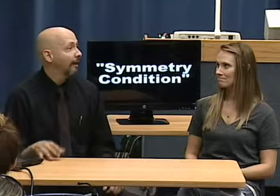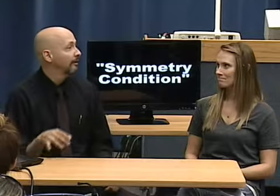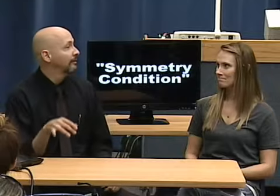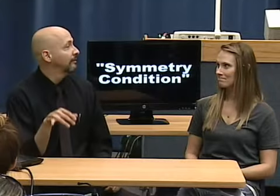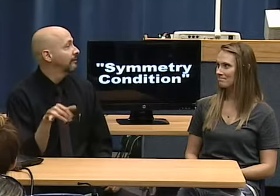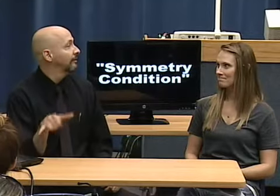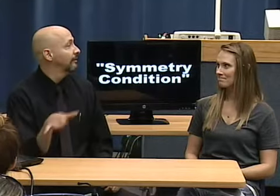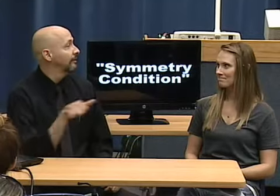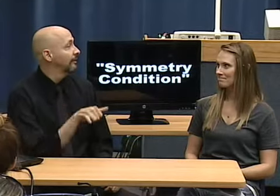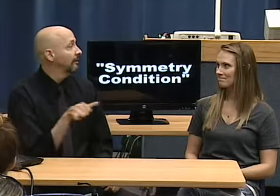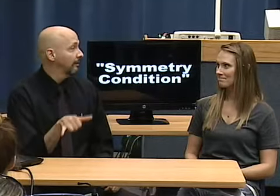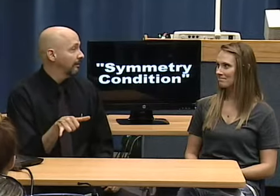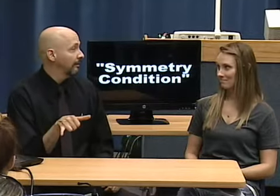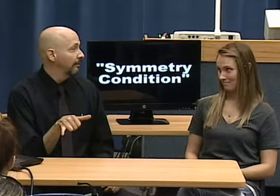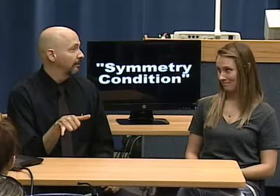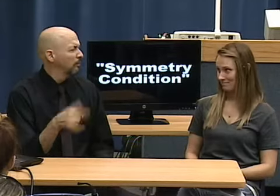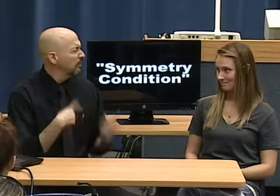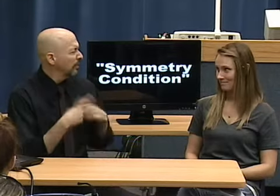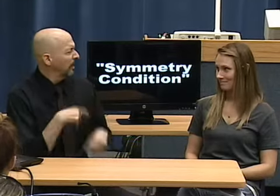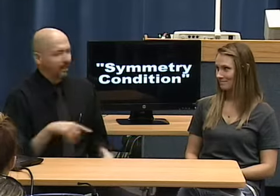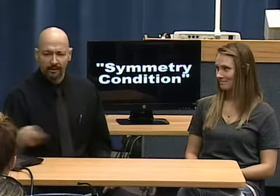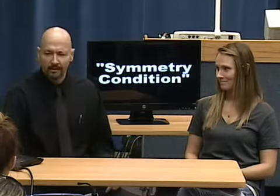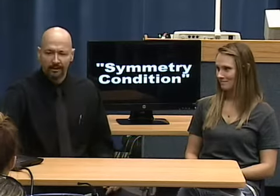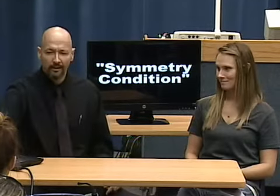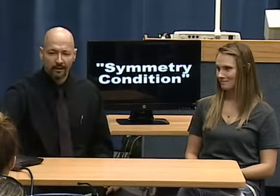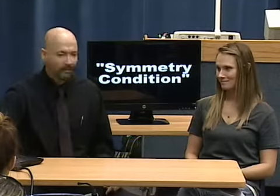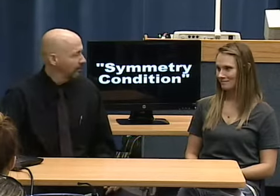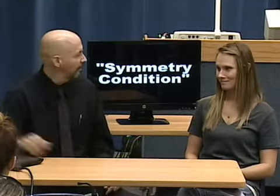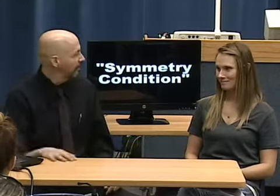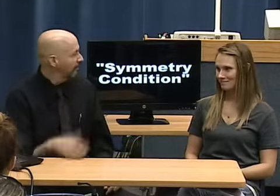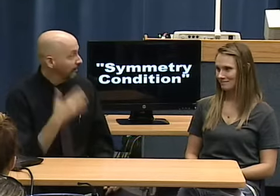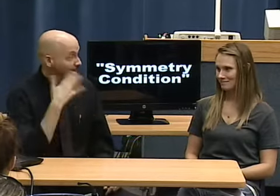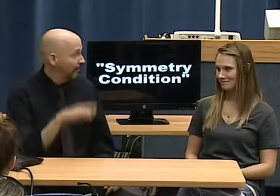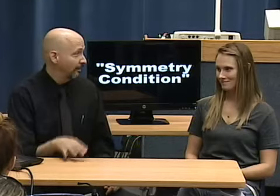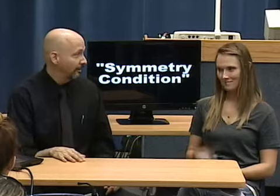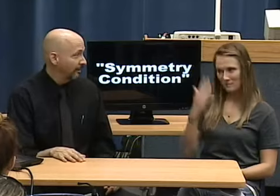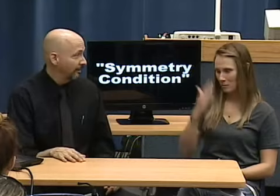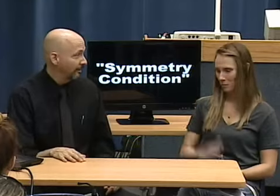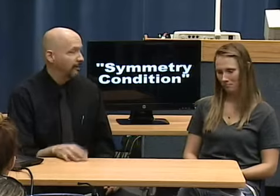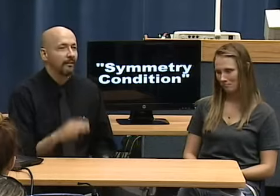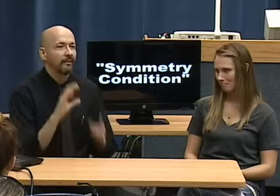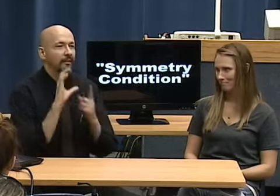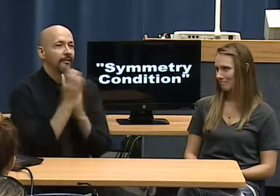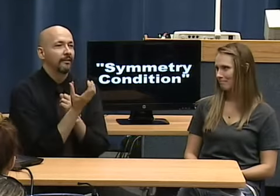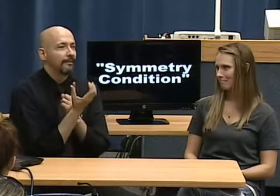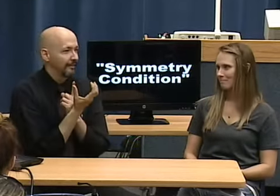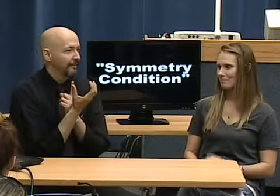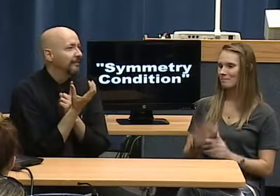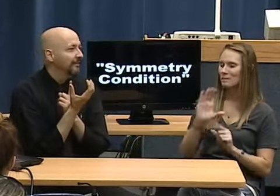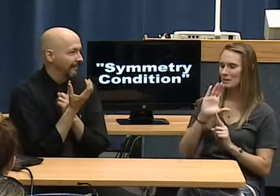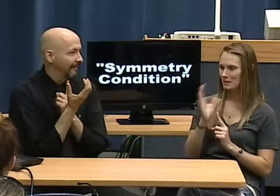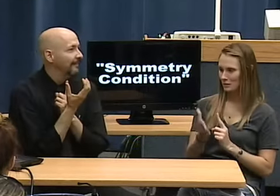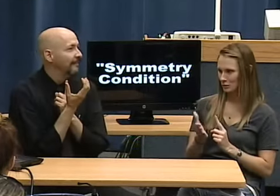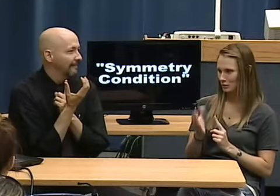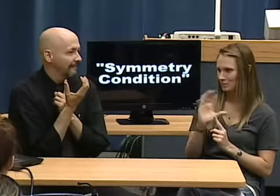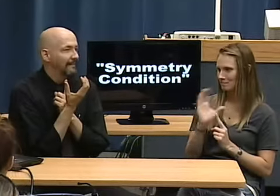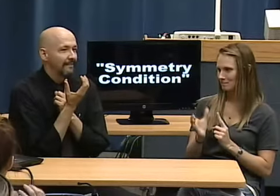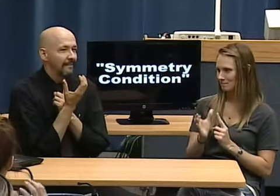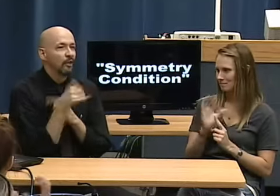Same. How would you sign that? Don't know that? Don't know. Condition.